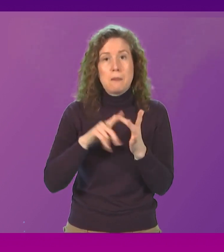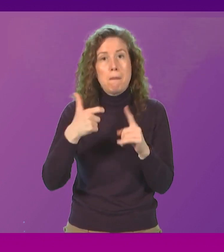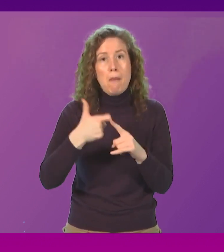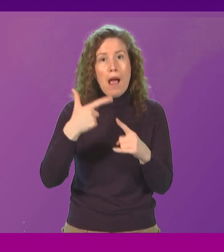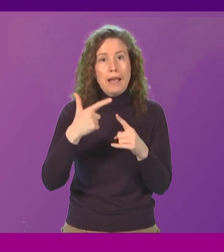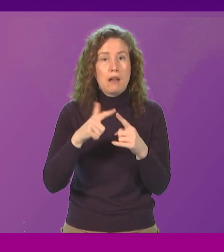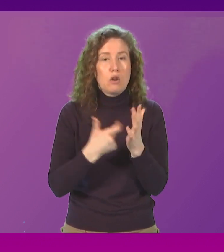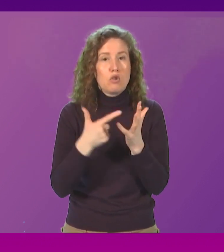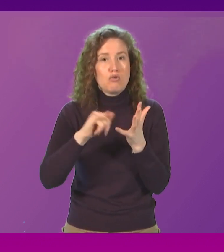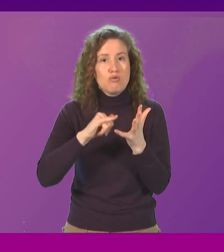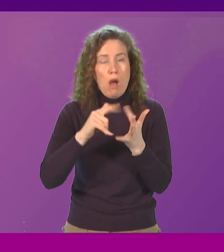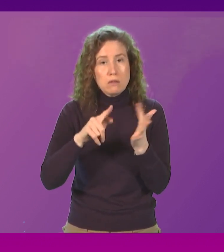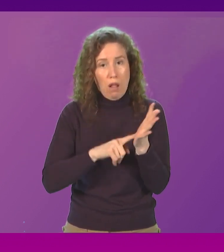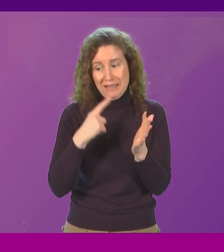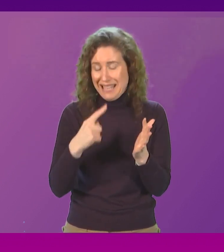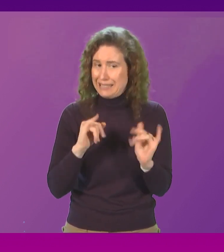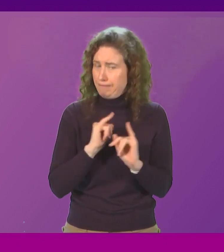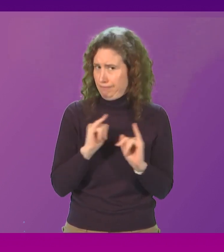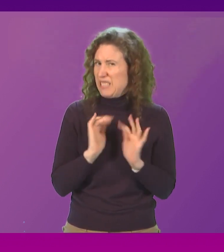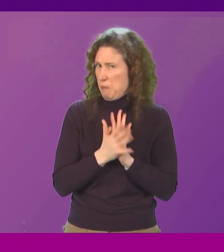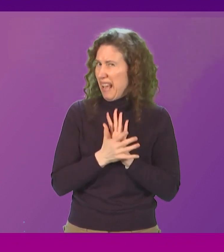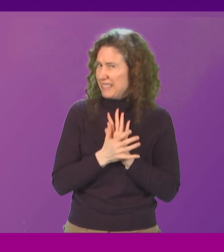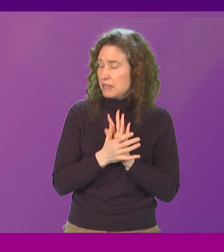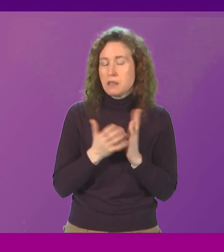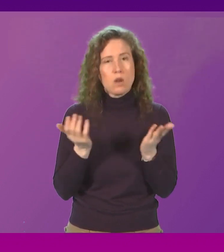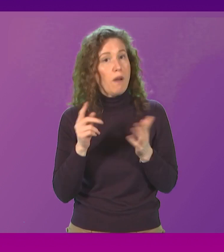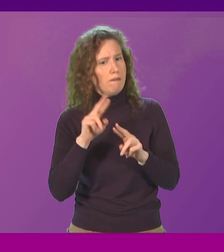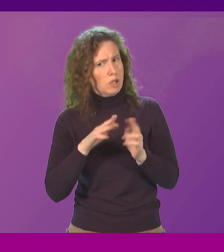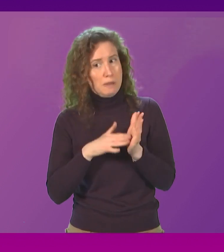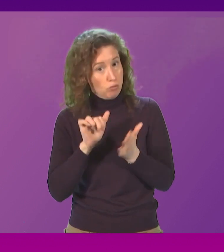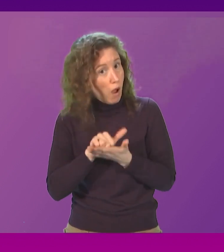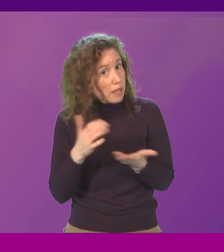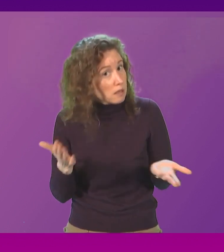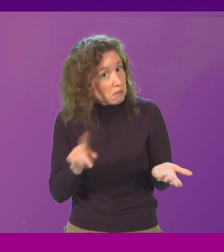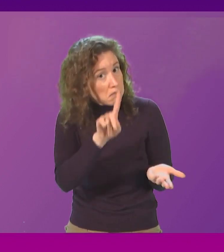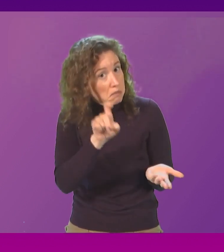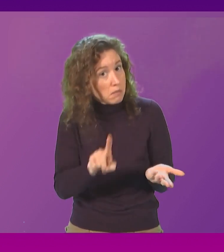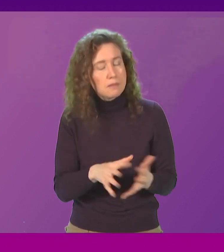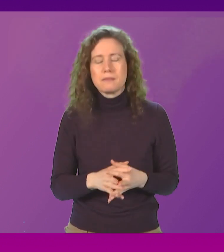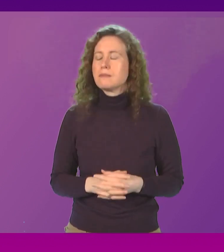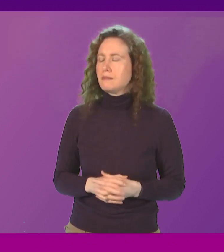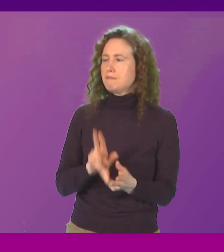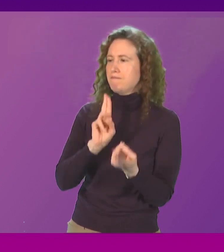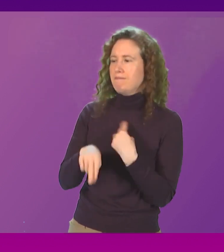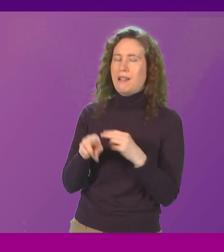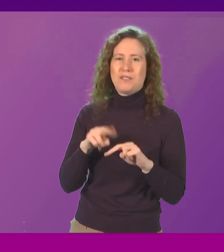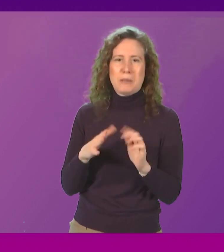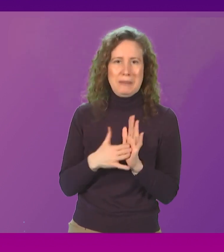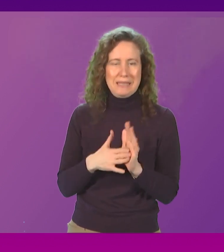that the SNP is in a “tremendous mess”. He is right, is he not?